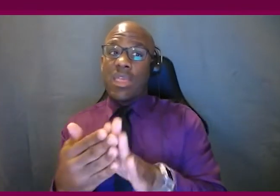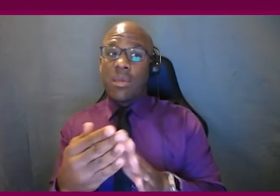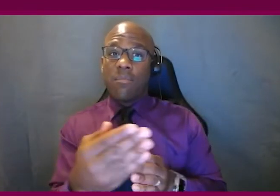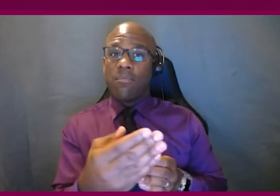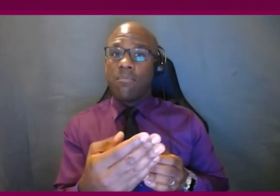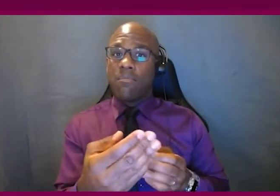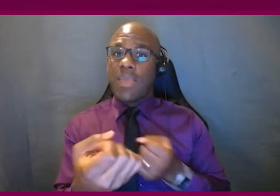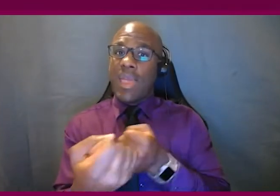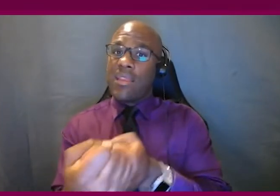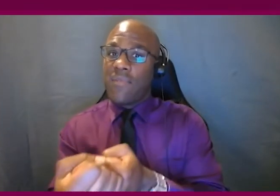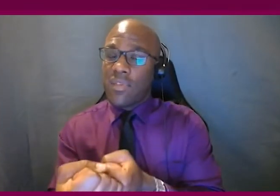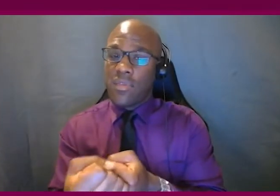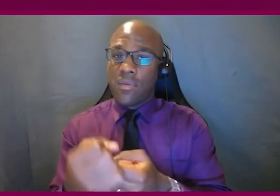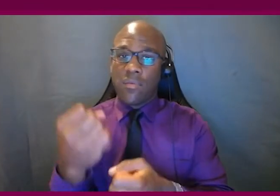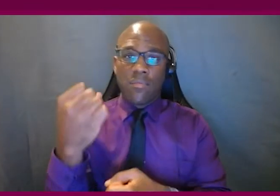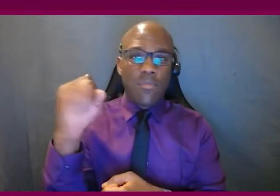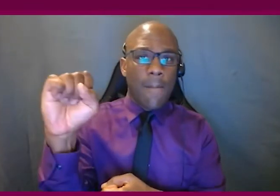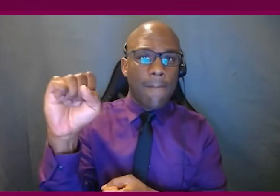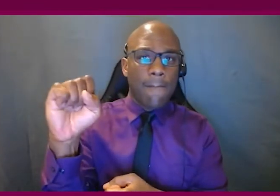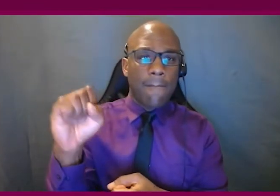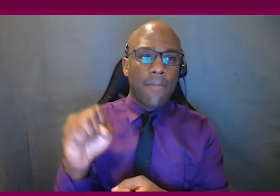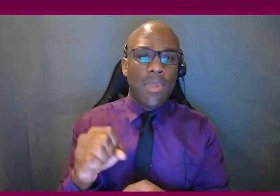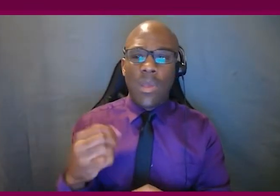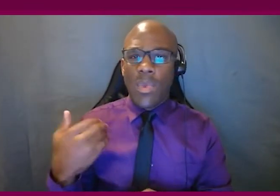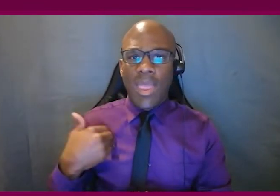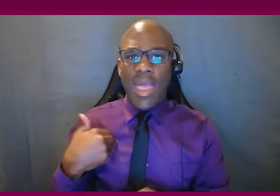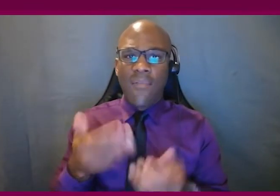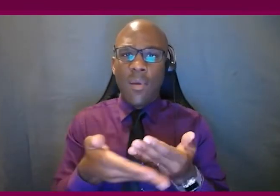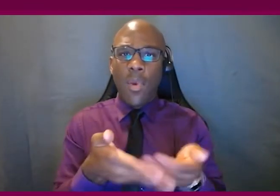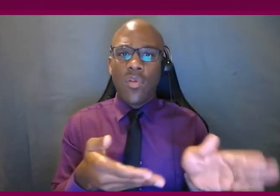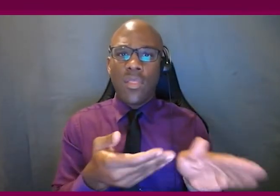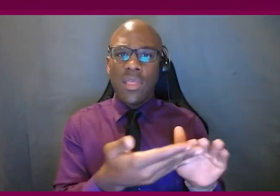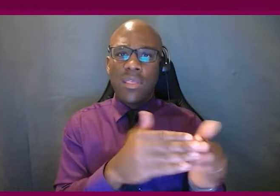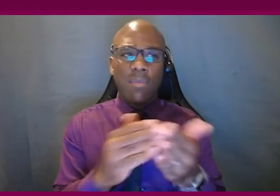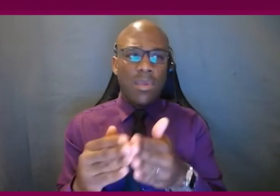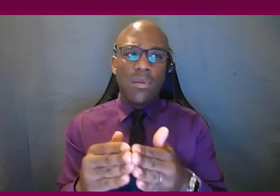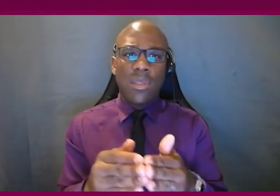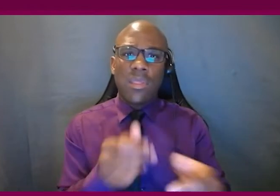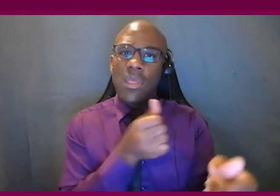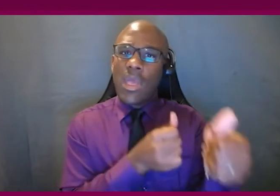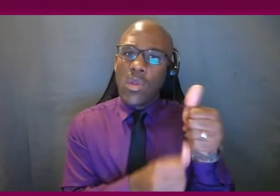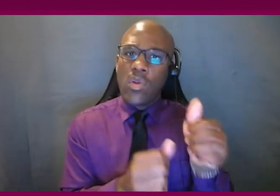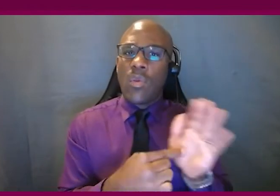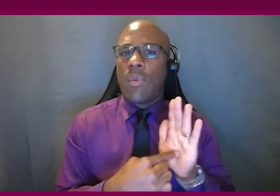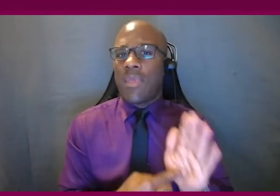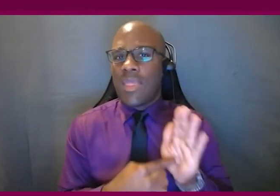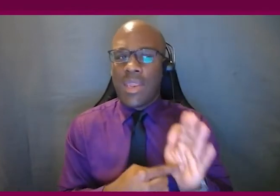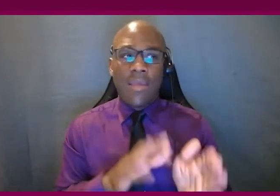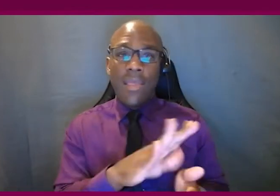And what do their stories say about a culture that has not yet embraced disability or has